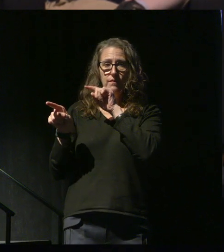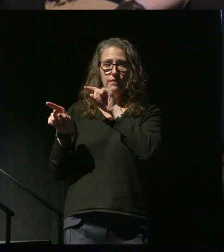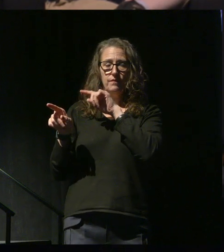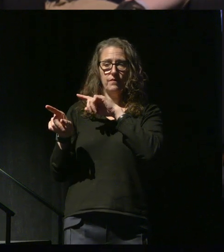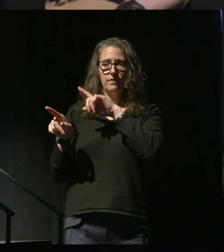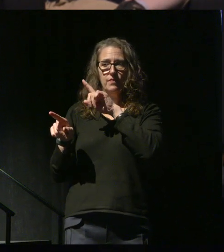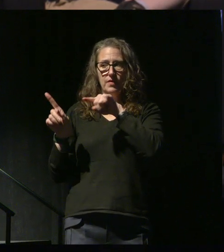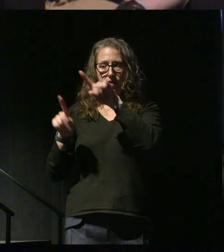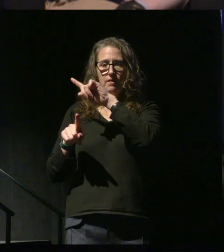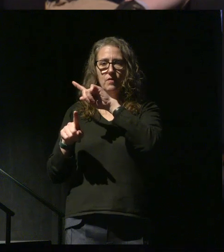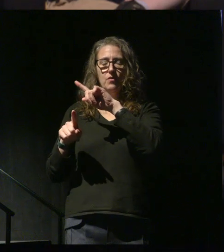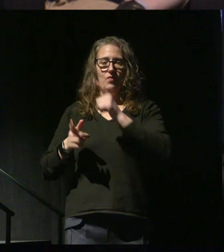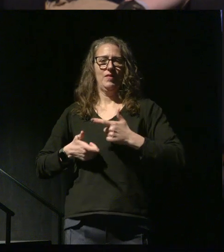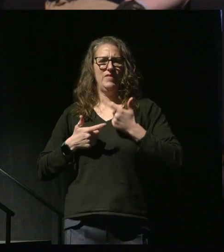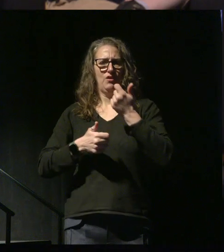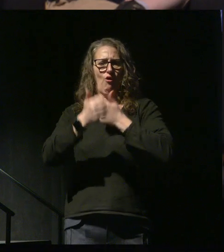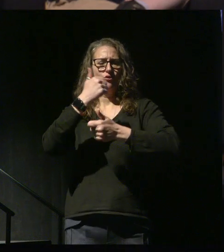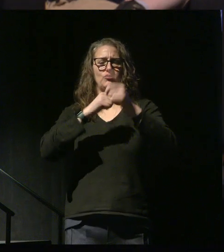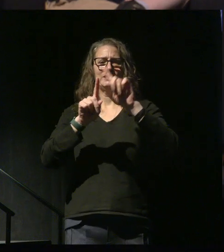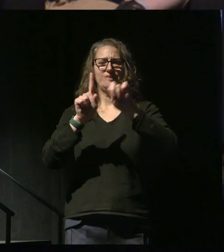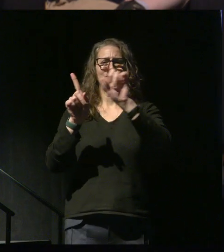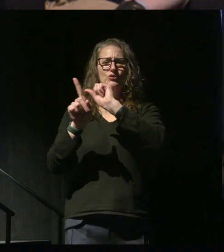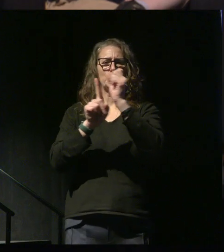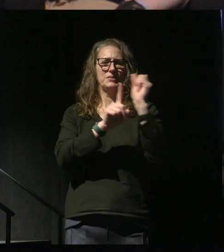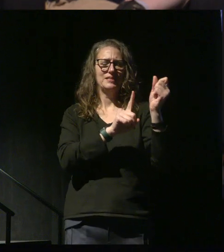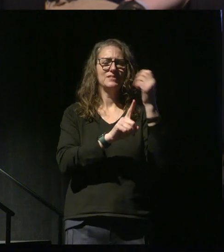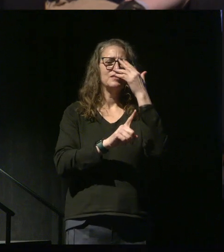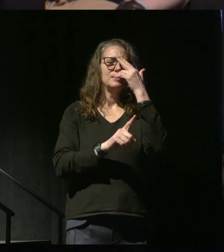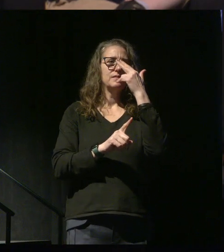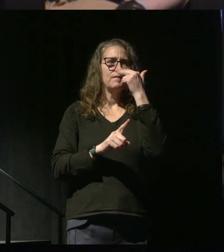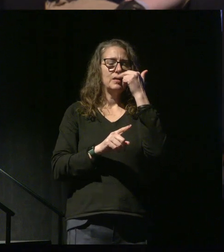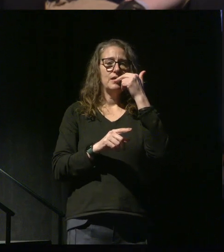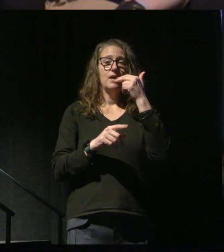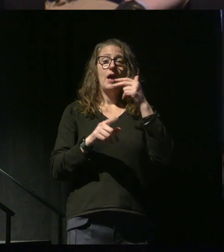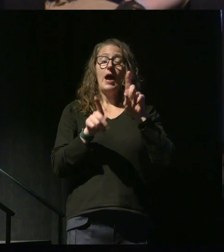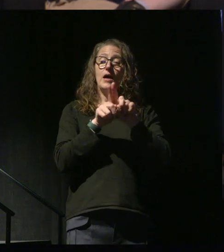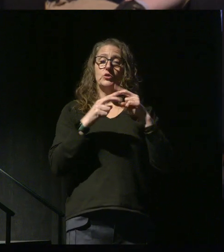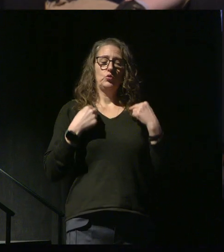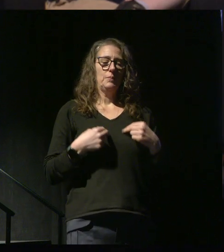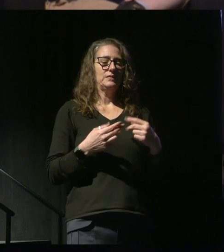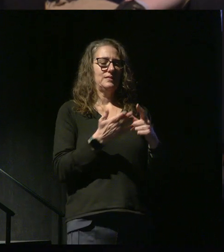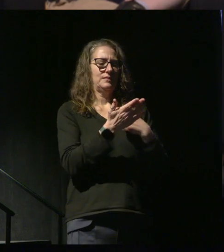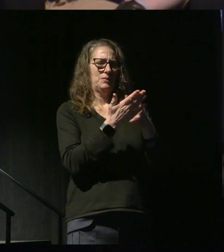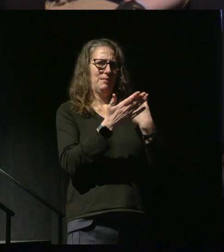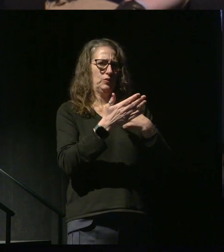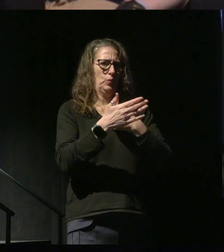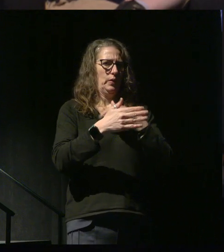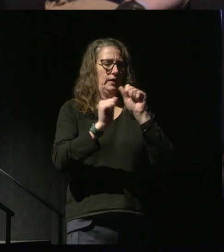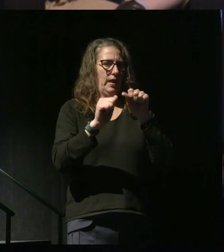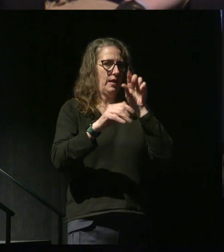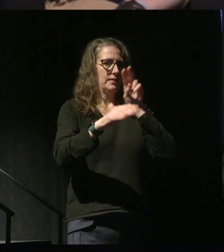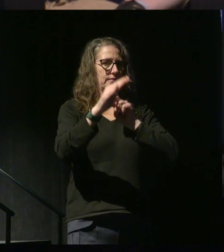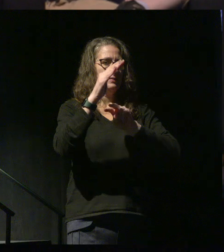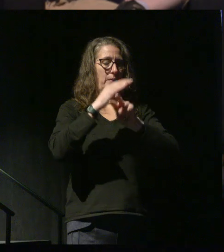and it's funny how as human beings, I think we can sometimes anticipate the negative